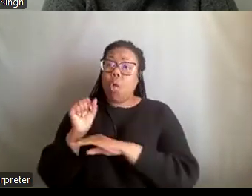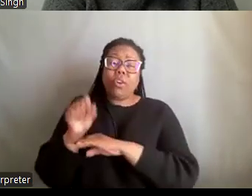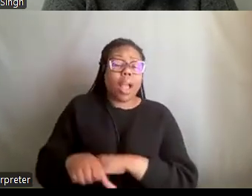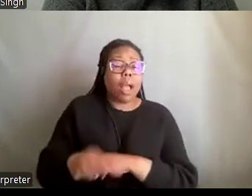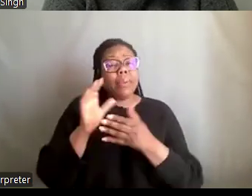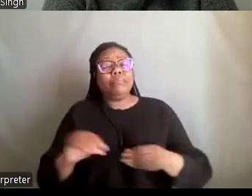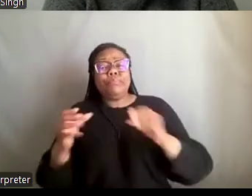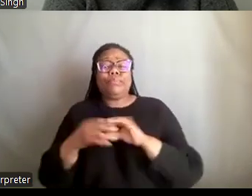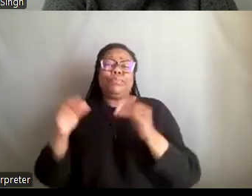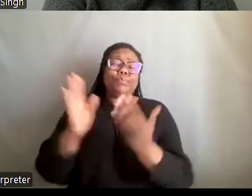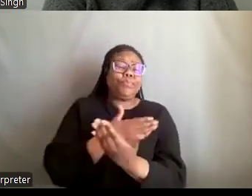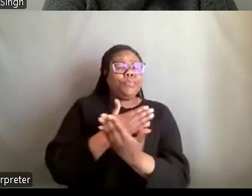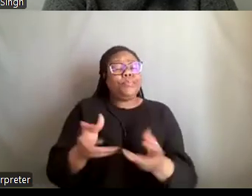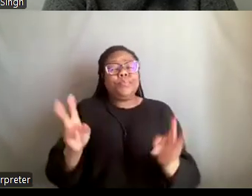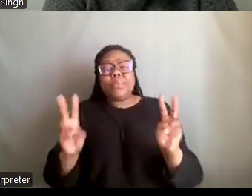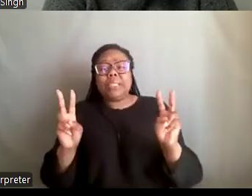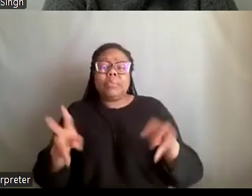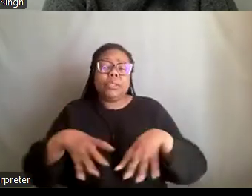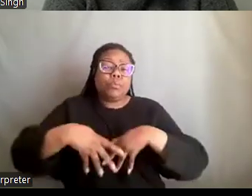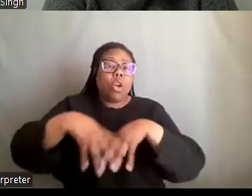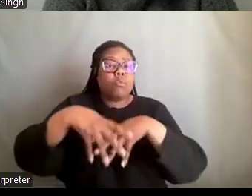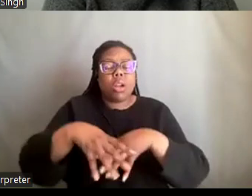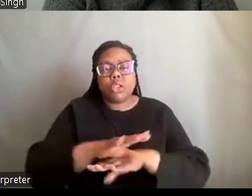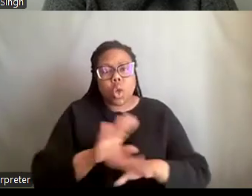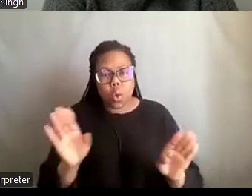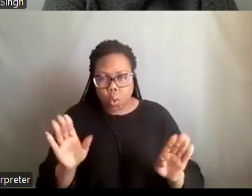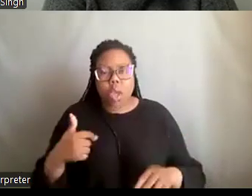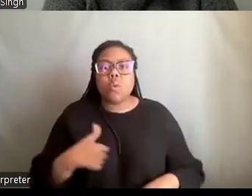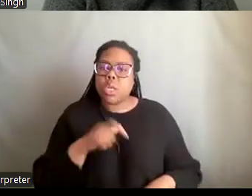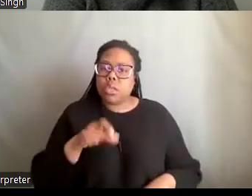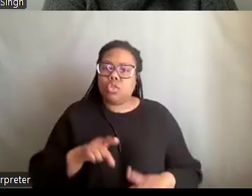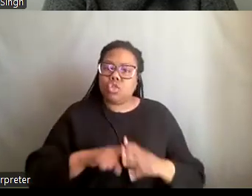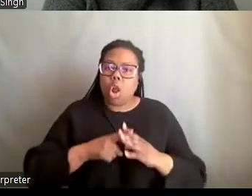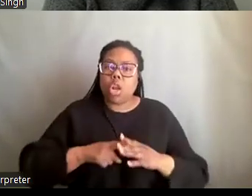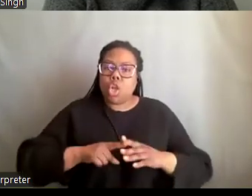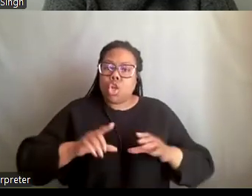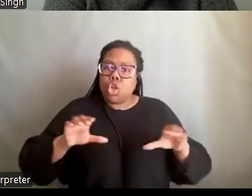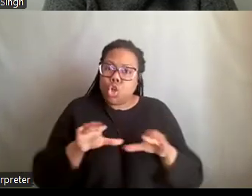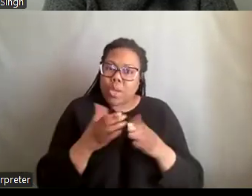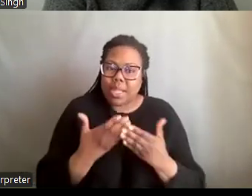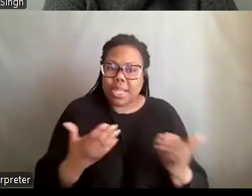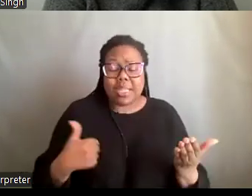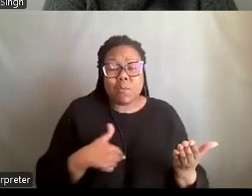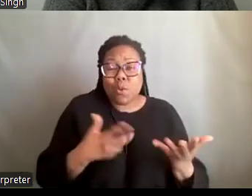it ain't going to be about we shall overcome no more. It ain't going to be about marching and all of that. We